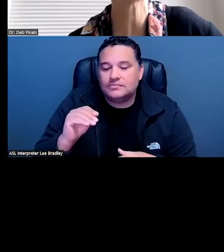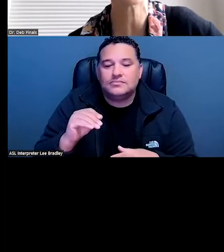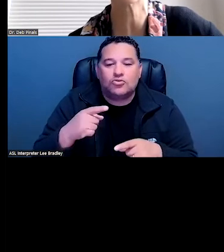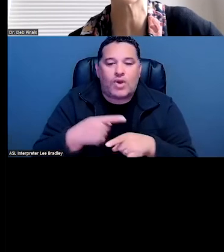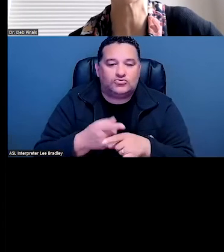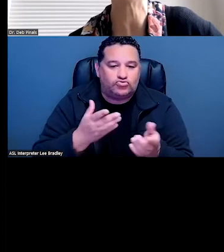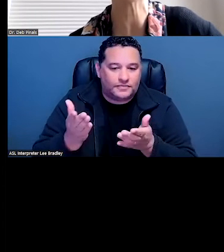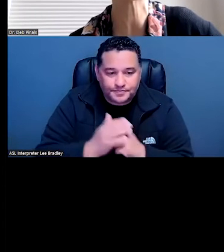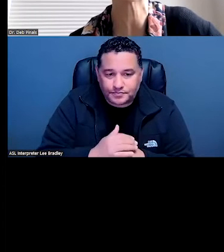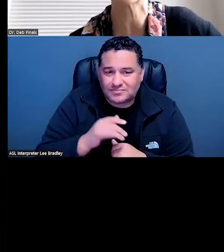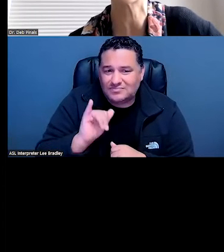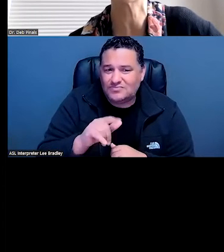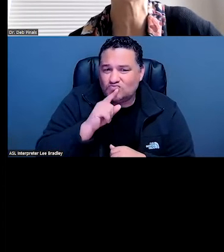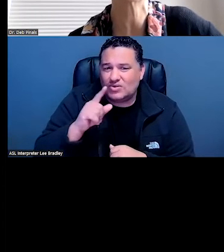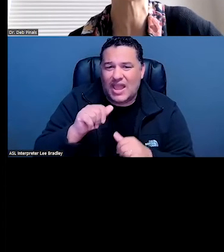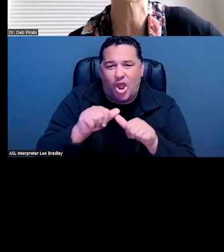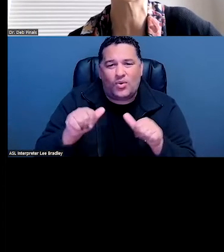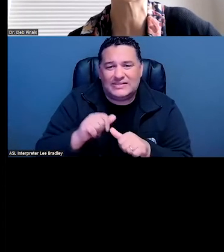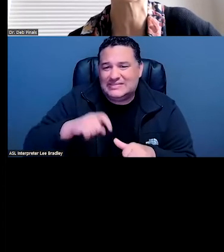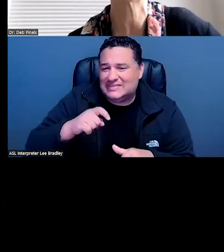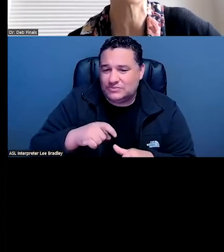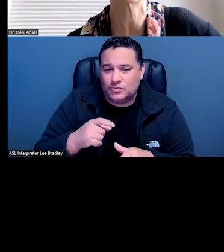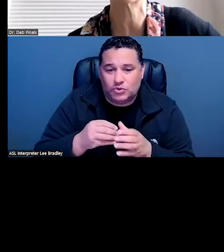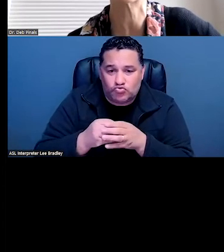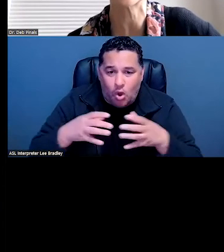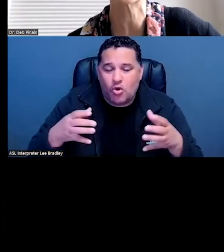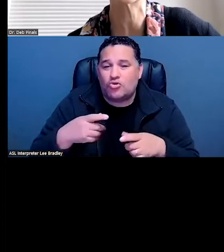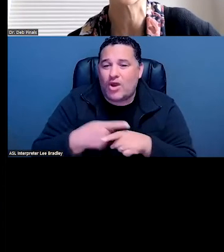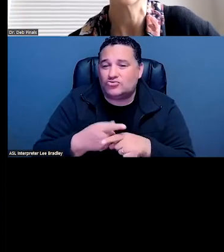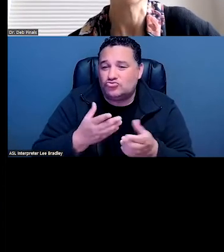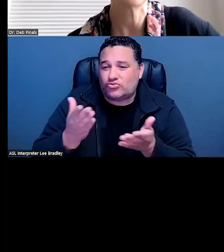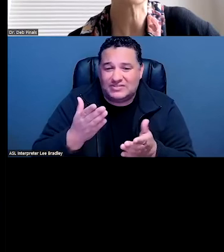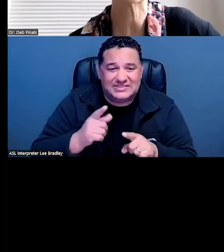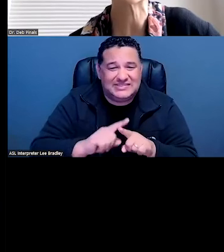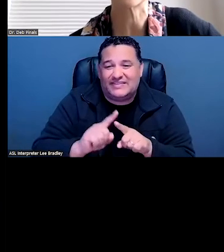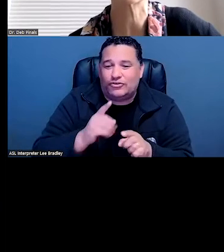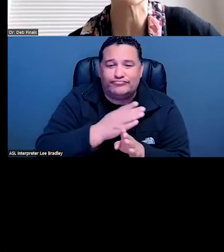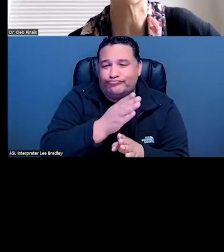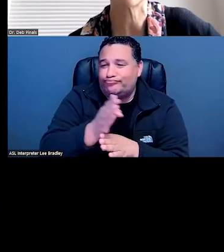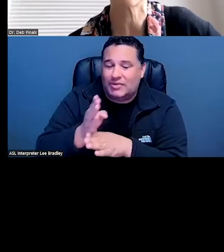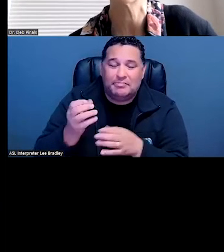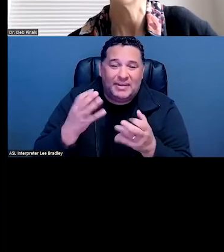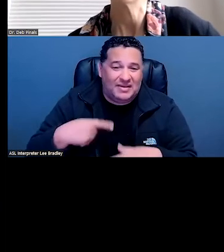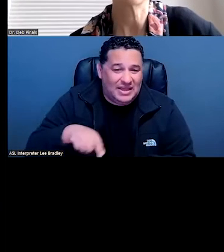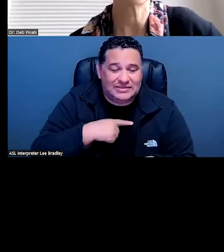OF COMING ATTRACTIONS WITH REGARD TO DATA AND CRISIS SERVICES. THIS IS A REAL AREA OF NEED. AS WE GROW